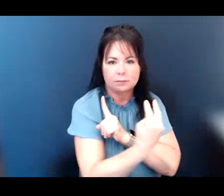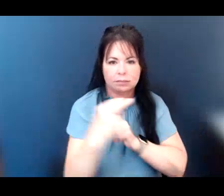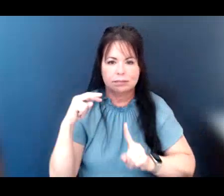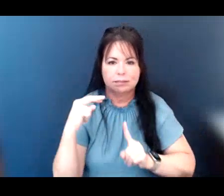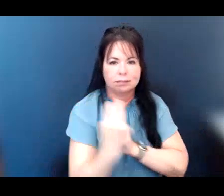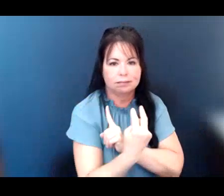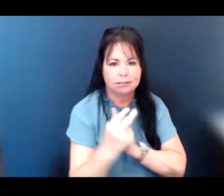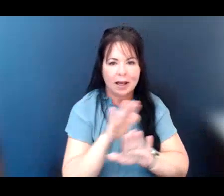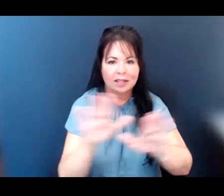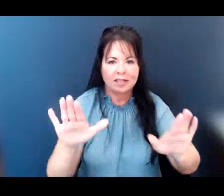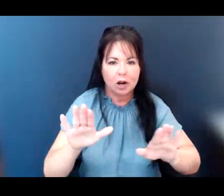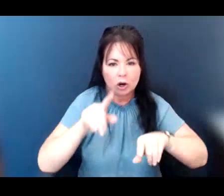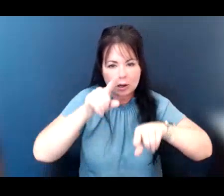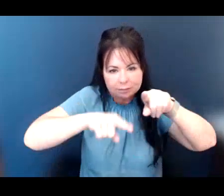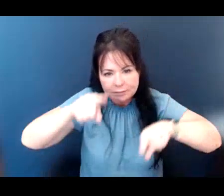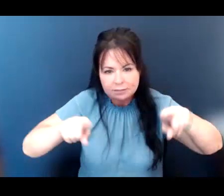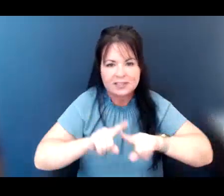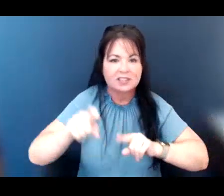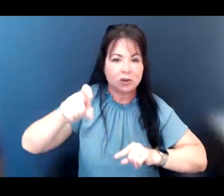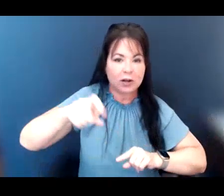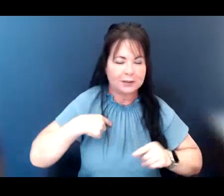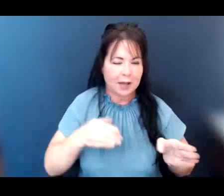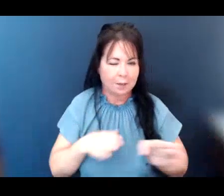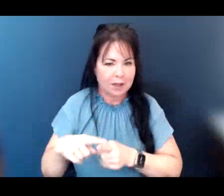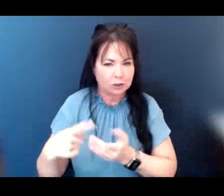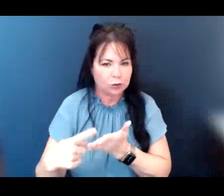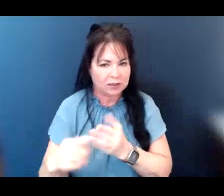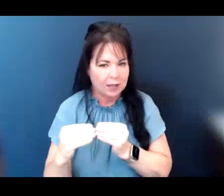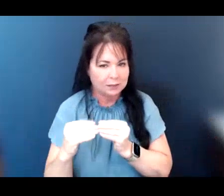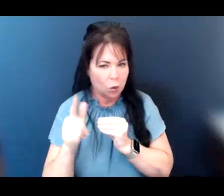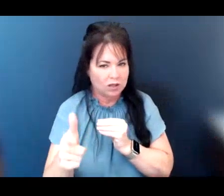I'm going to talk about that more later, too. And the last thing I just wanted to mention,